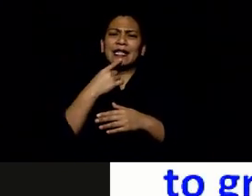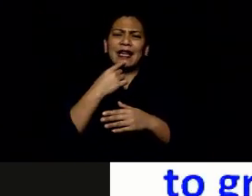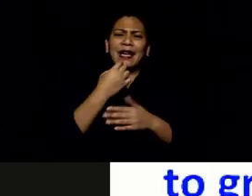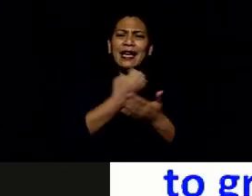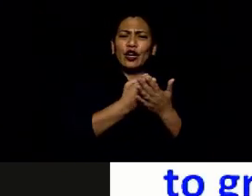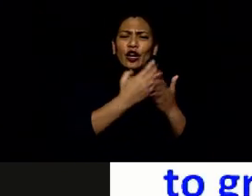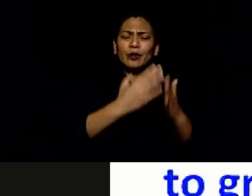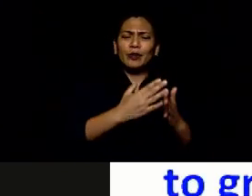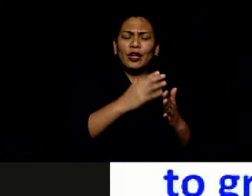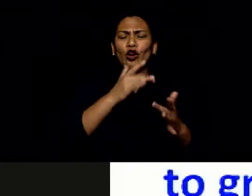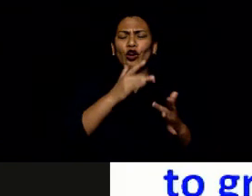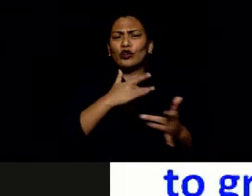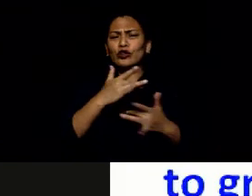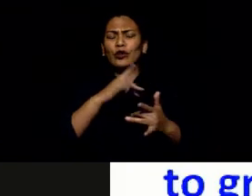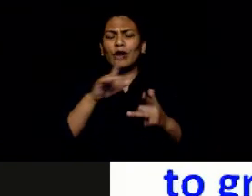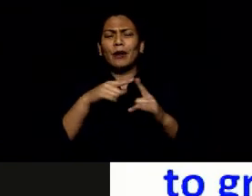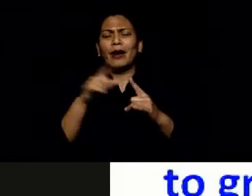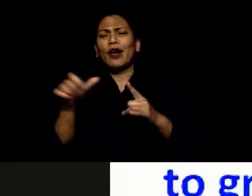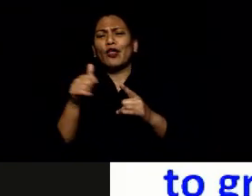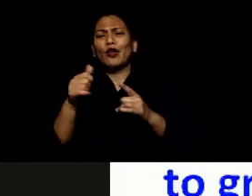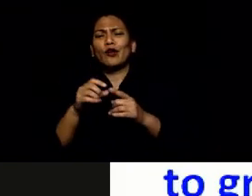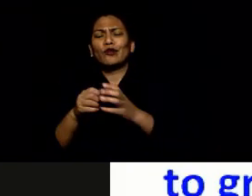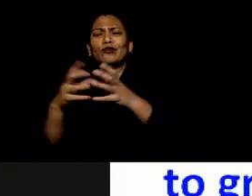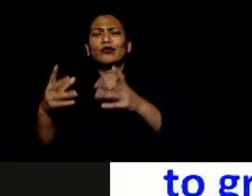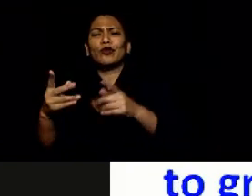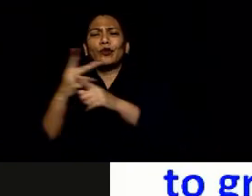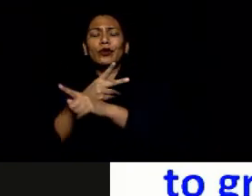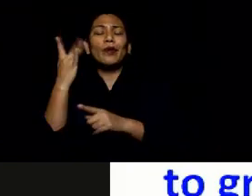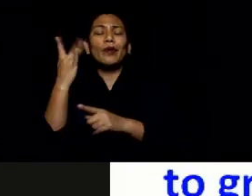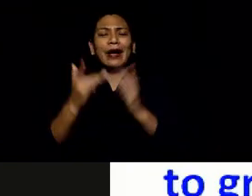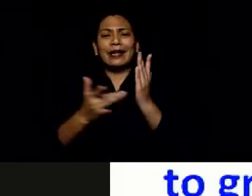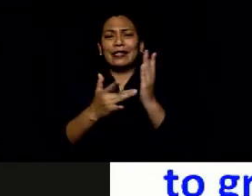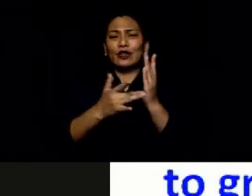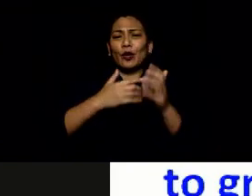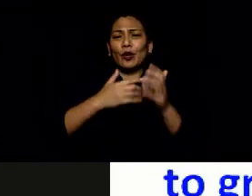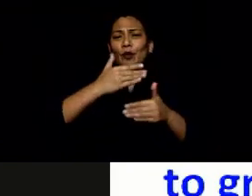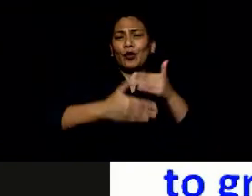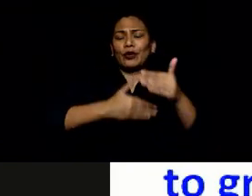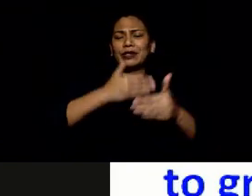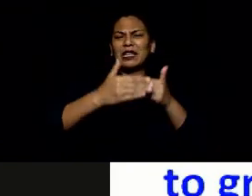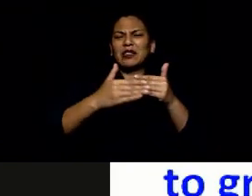because technological process fixes them and he gets the example of,